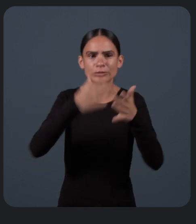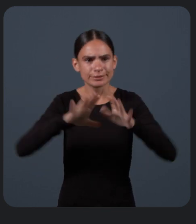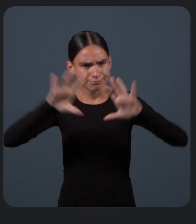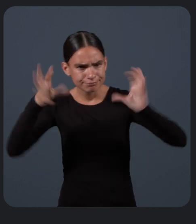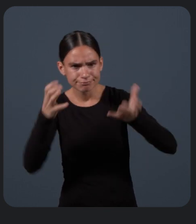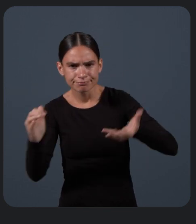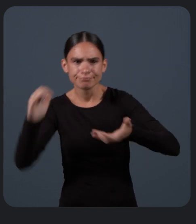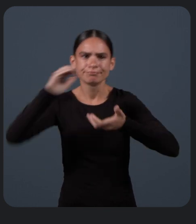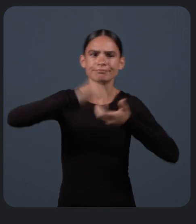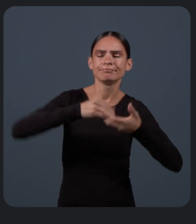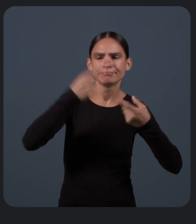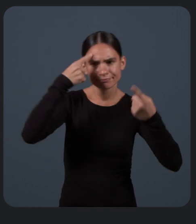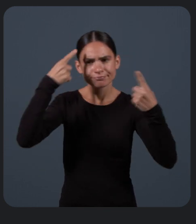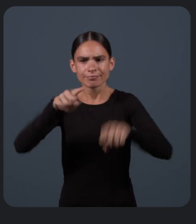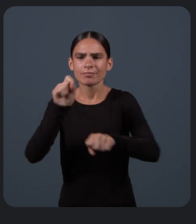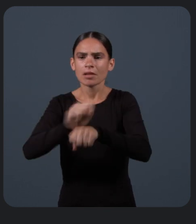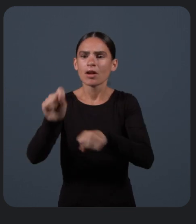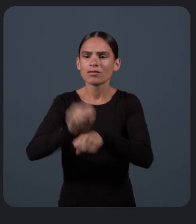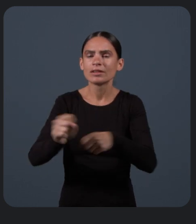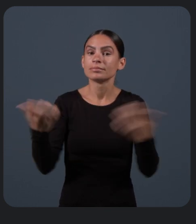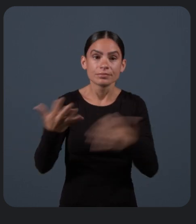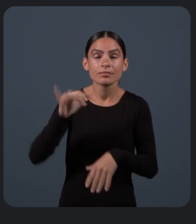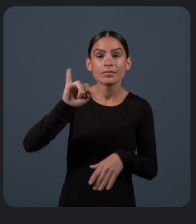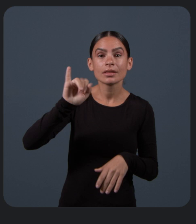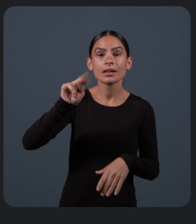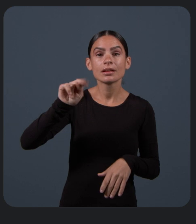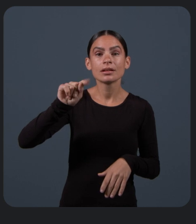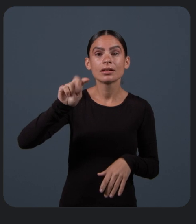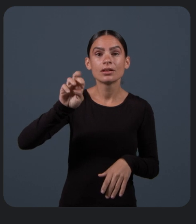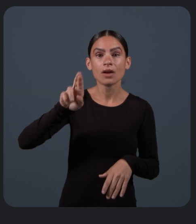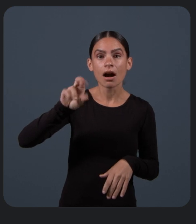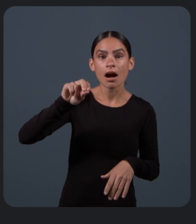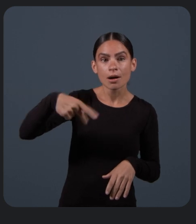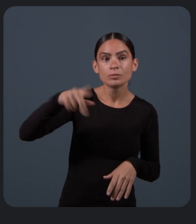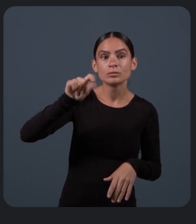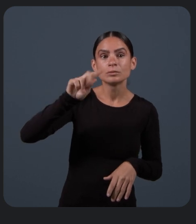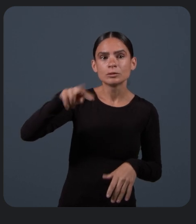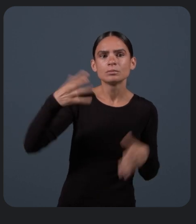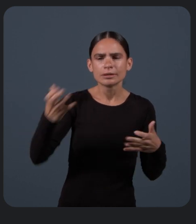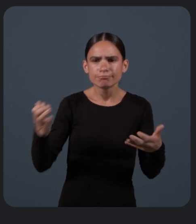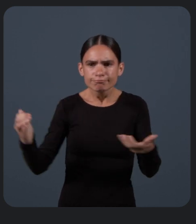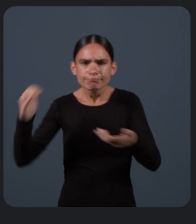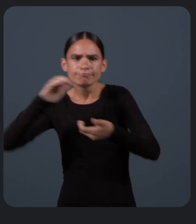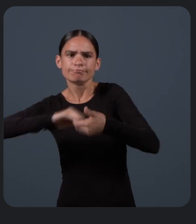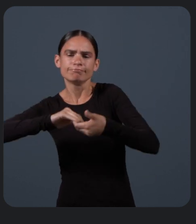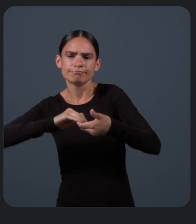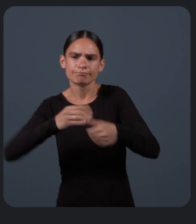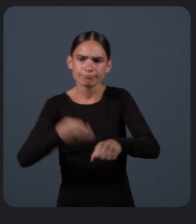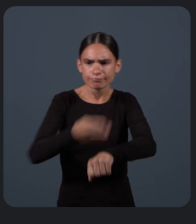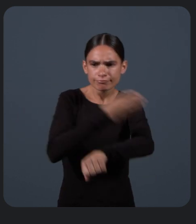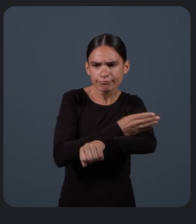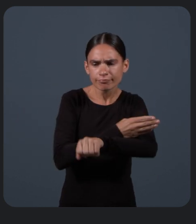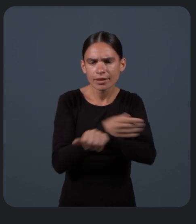Interop 2022 to cooperatively improve compatibility in 15 key areas of the web, informed